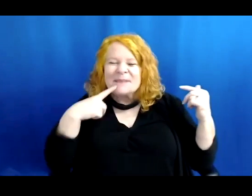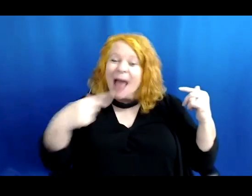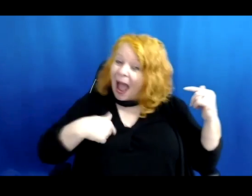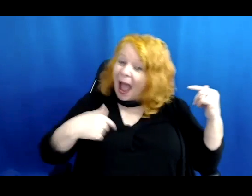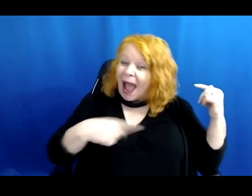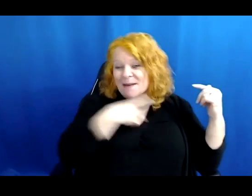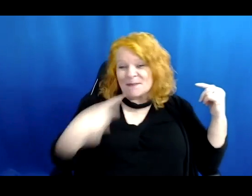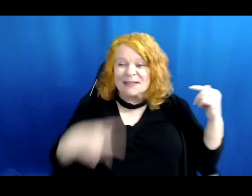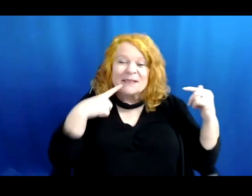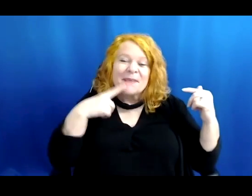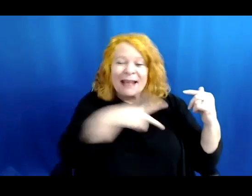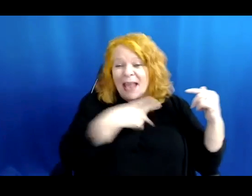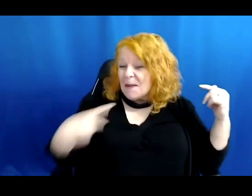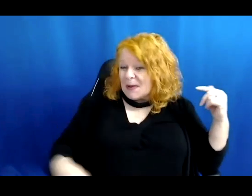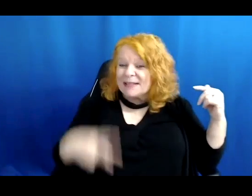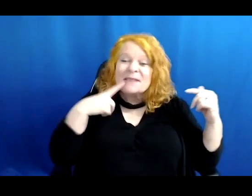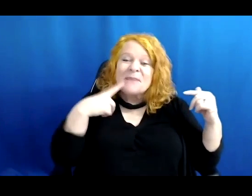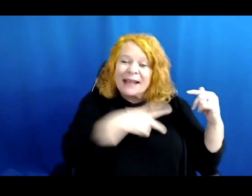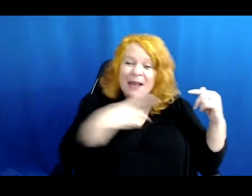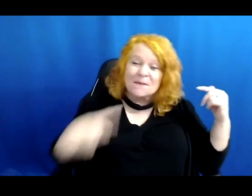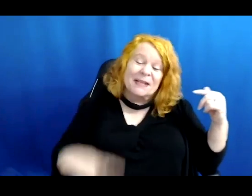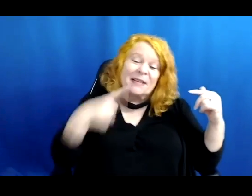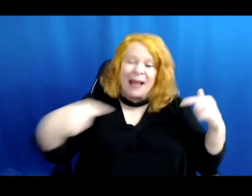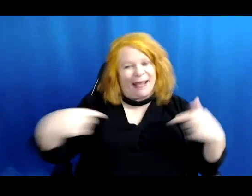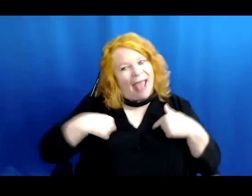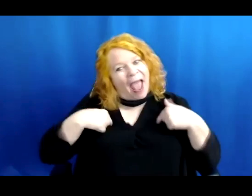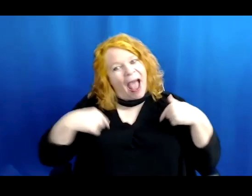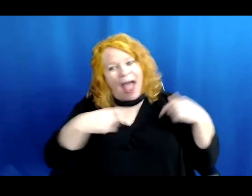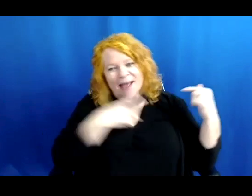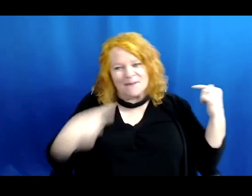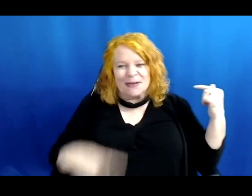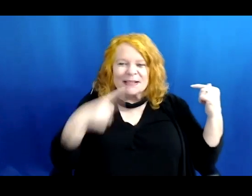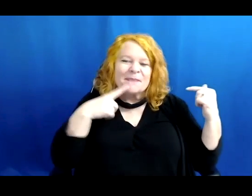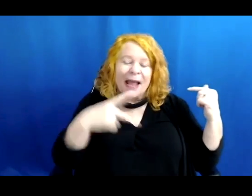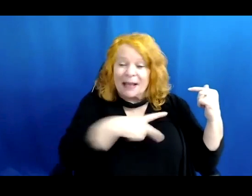I am Princess Peggy. Princess Peggy, Princess Peggy, I am Princess Peggy. Princess Peggy, Princess Peggy, I am Princess